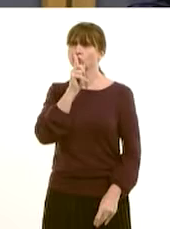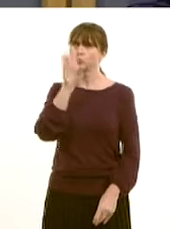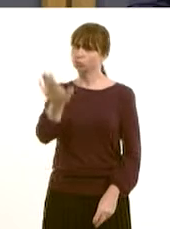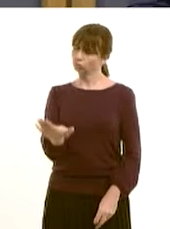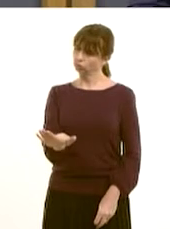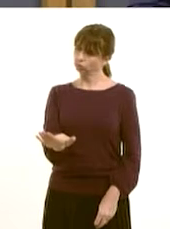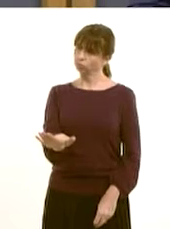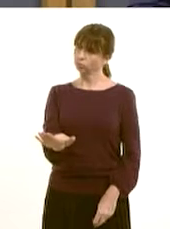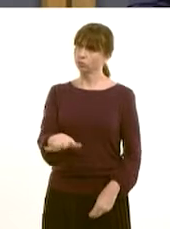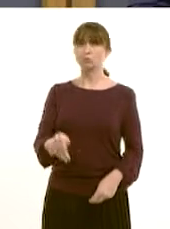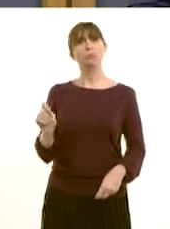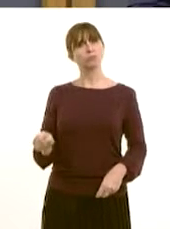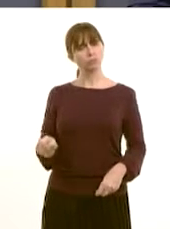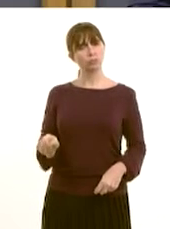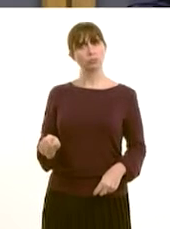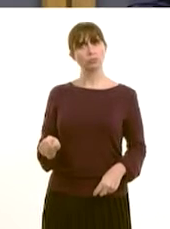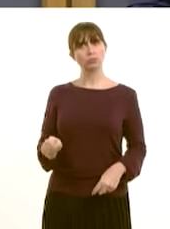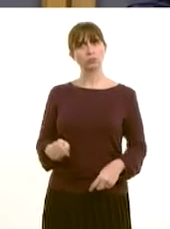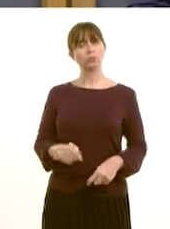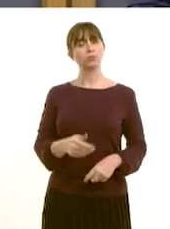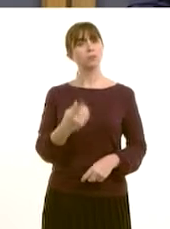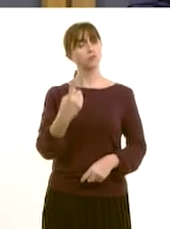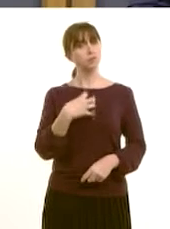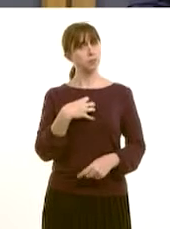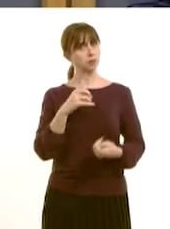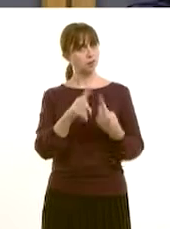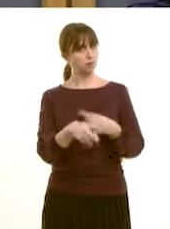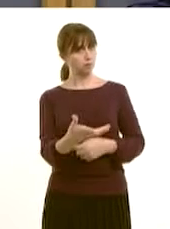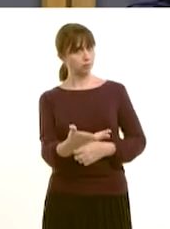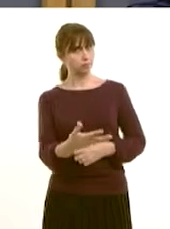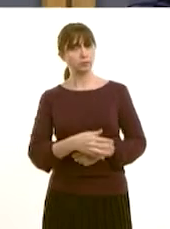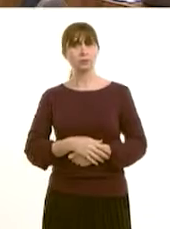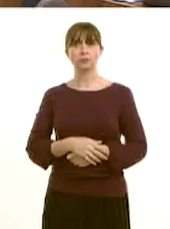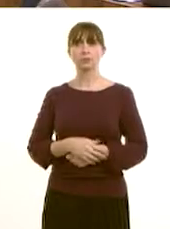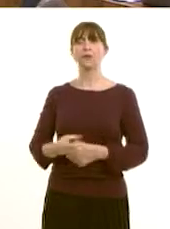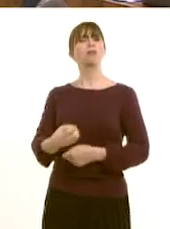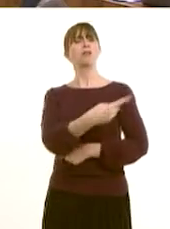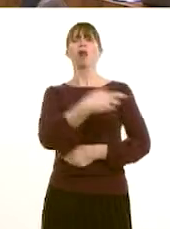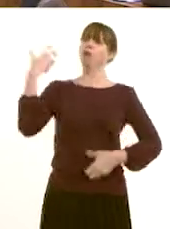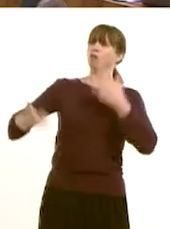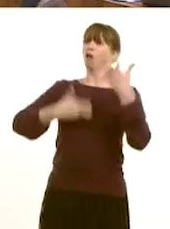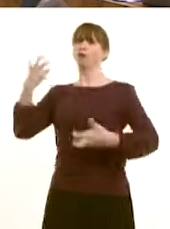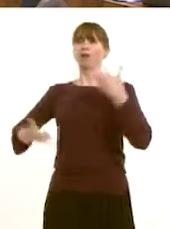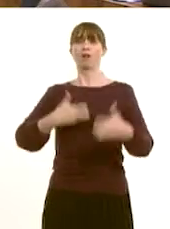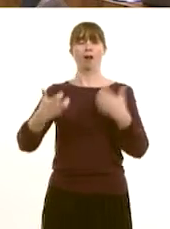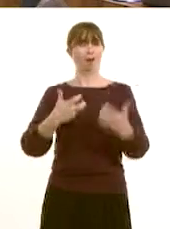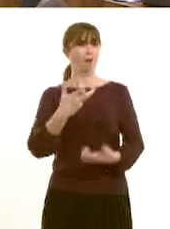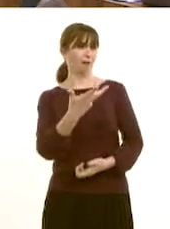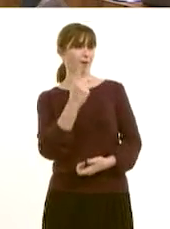Y Llywydd / The Presiding Officer: Order, order. [Interruption.] Order, order. First Minister.